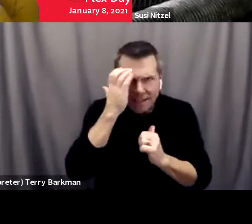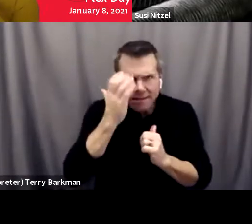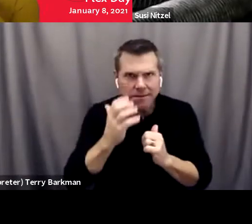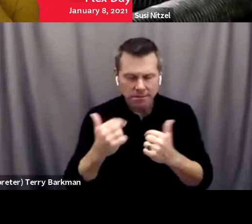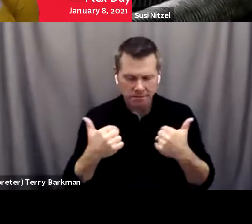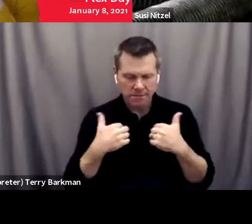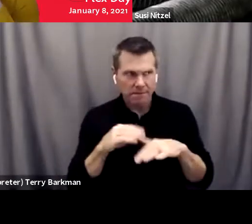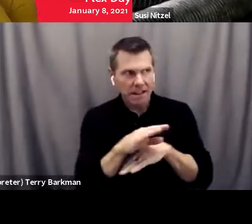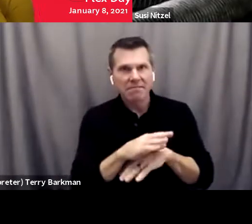That's it, I just wanted to add that.